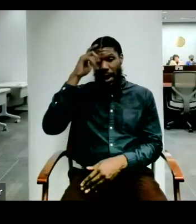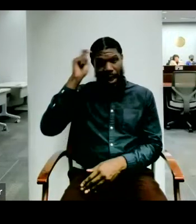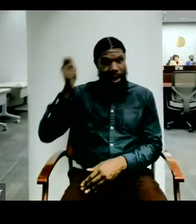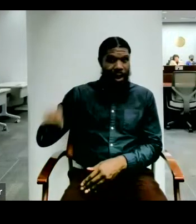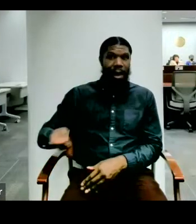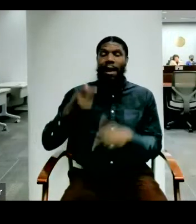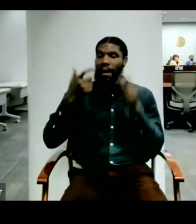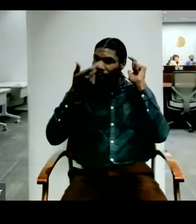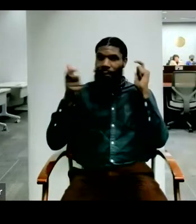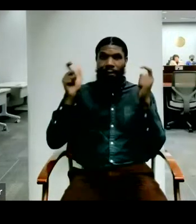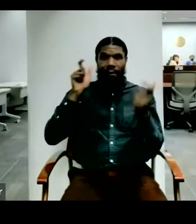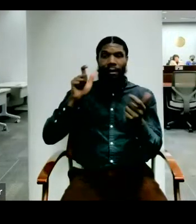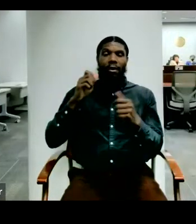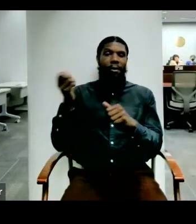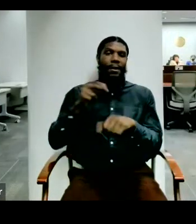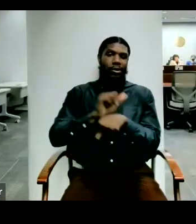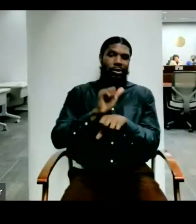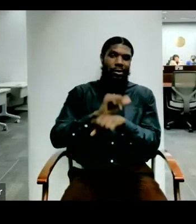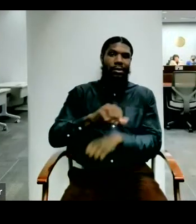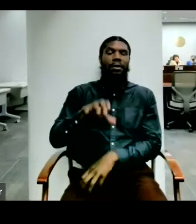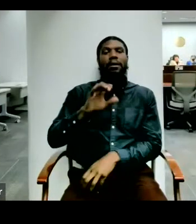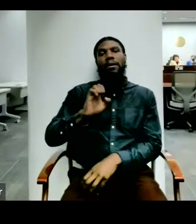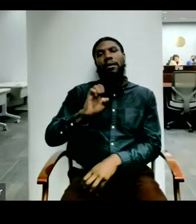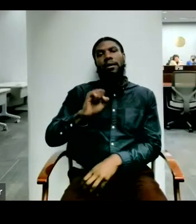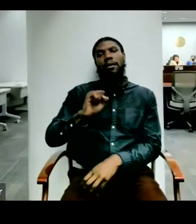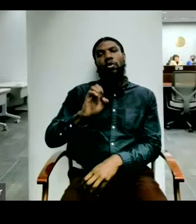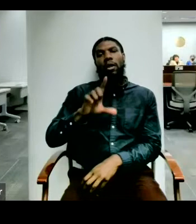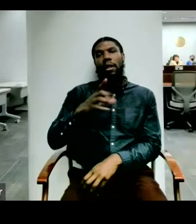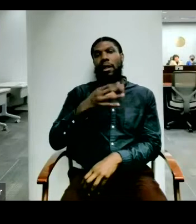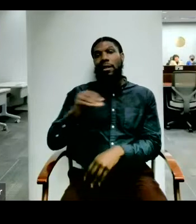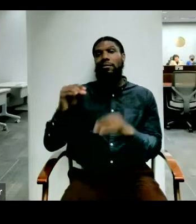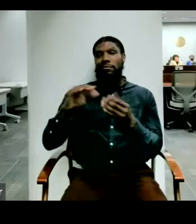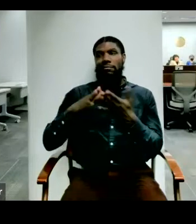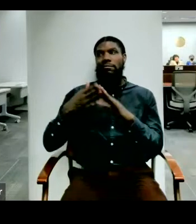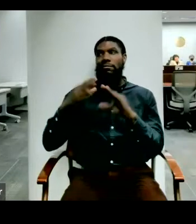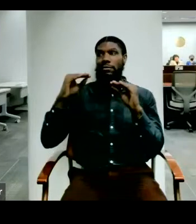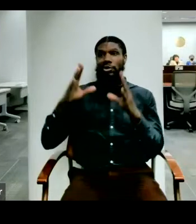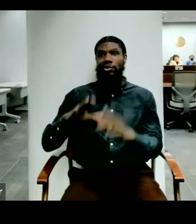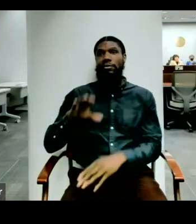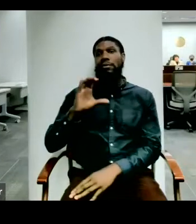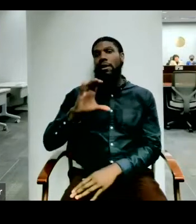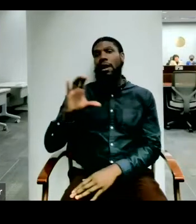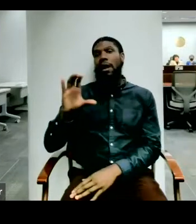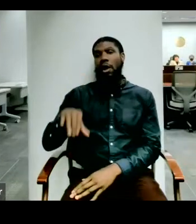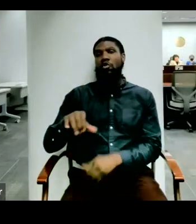and literacy teacher in the Chicago city college system. Just in all seriousness,